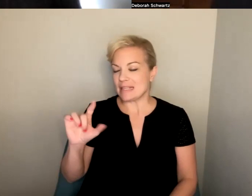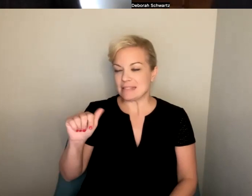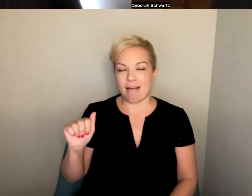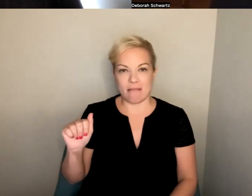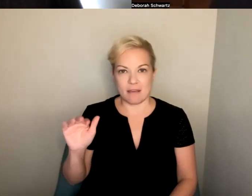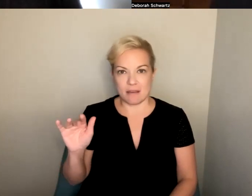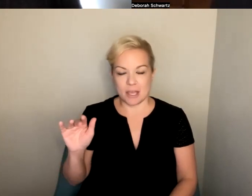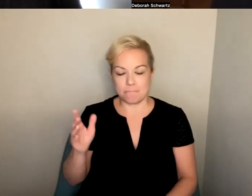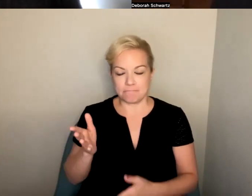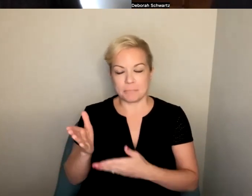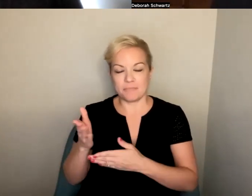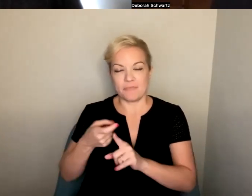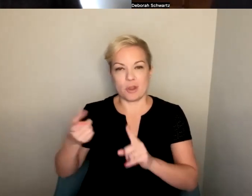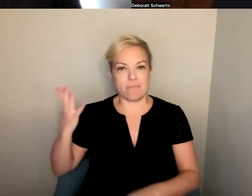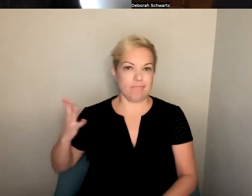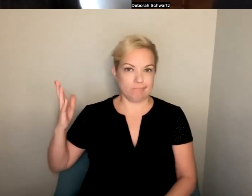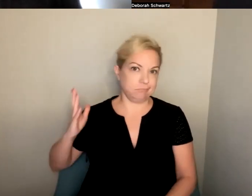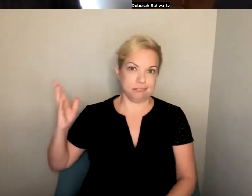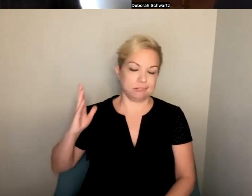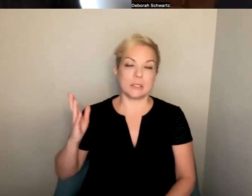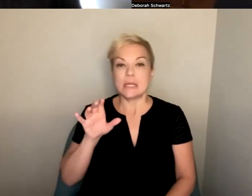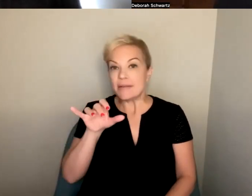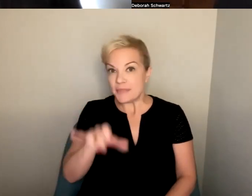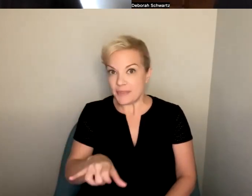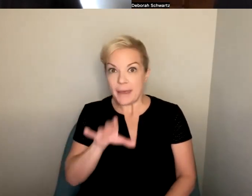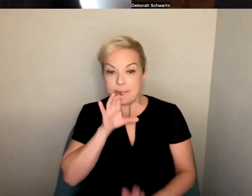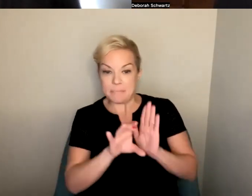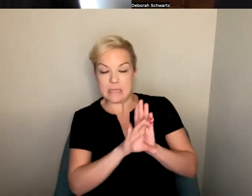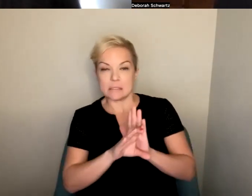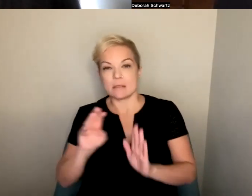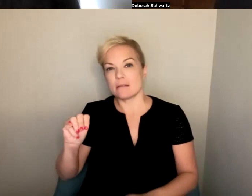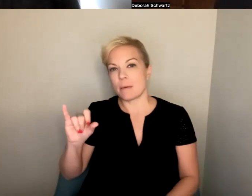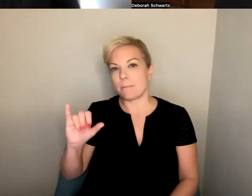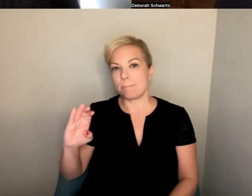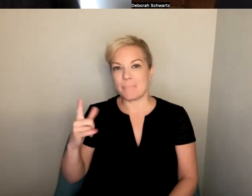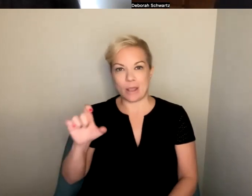piece in 1687, I came to that because of Michael Galban had discovered it with conversation with